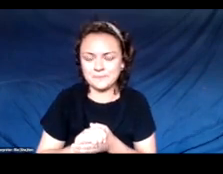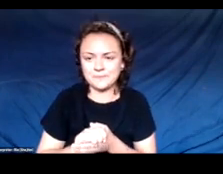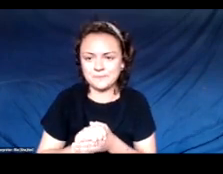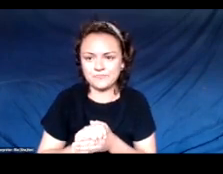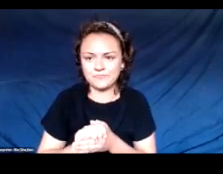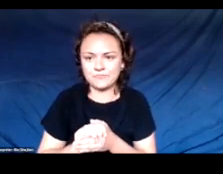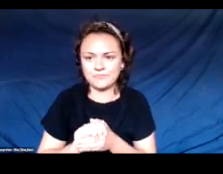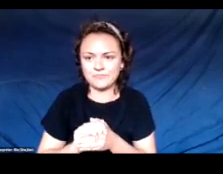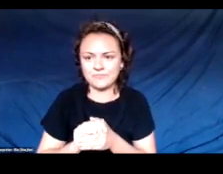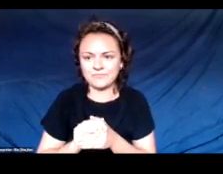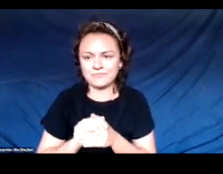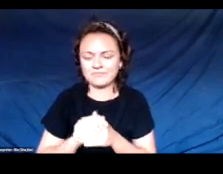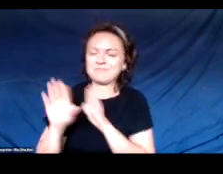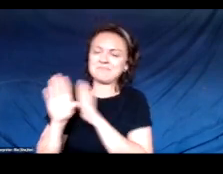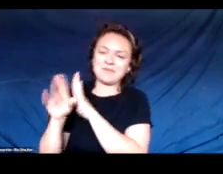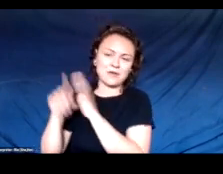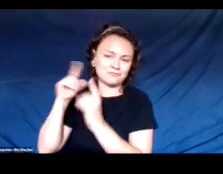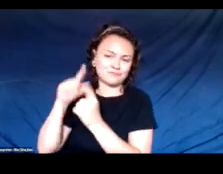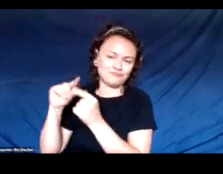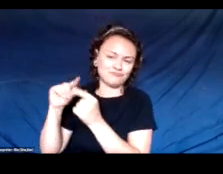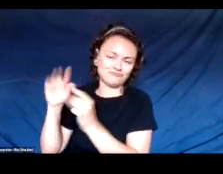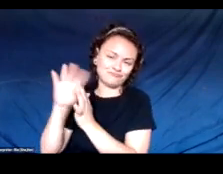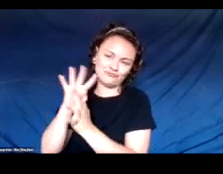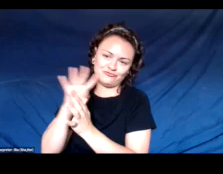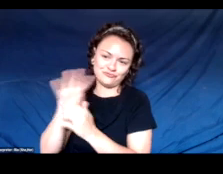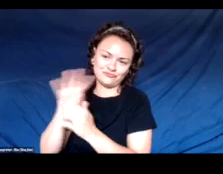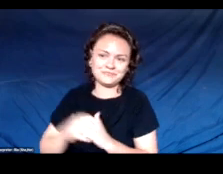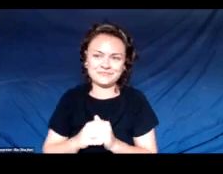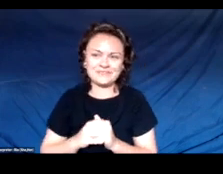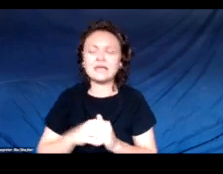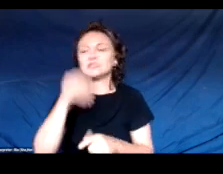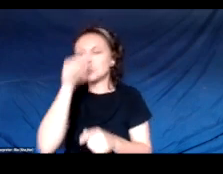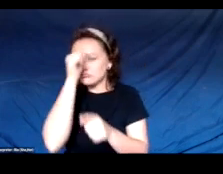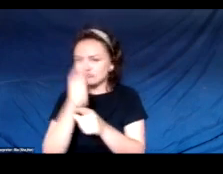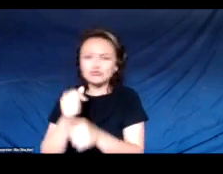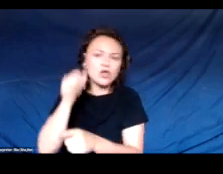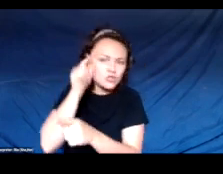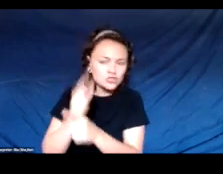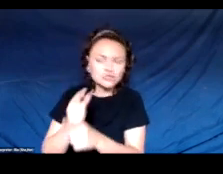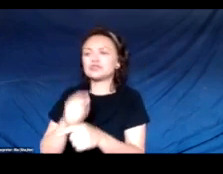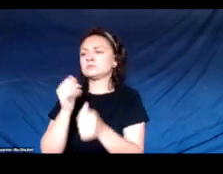The brothers, the rest of Texans in Virginia.